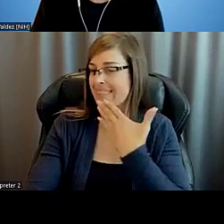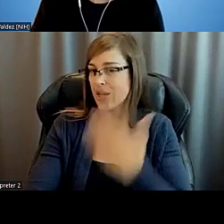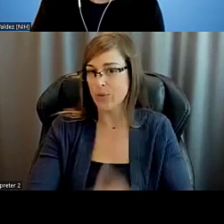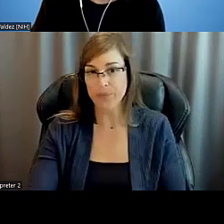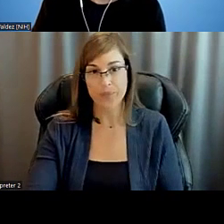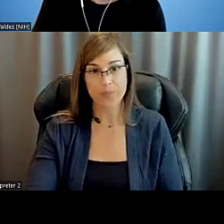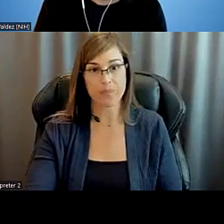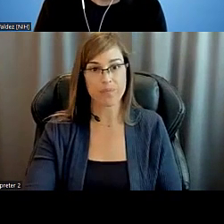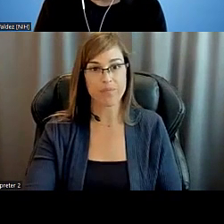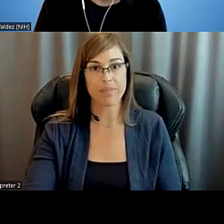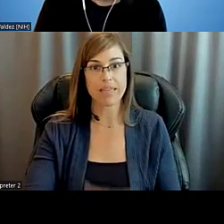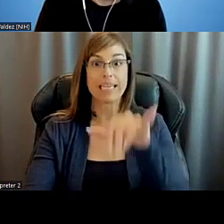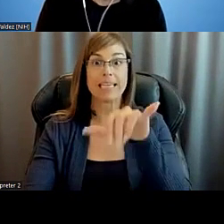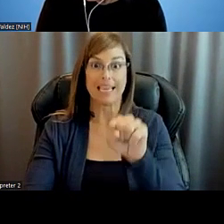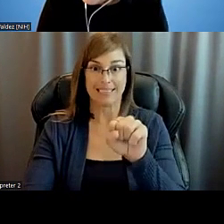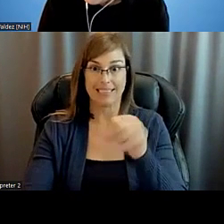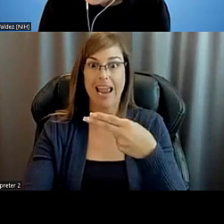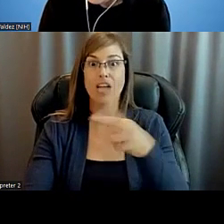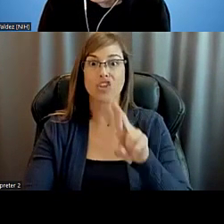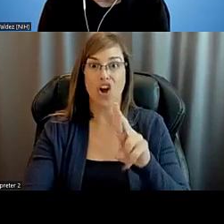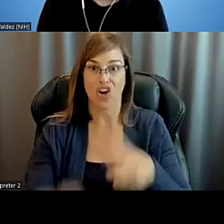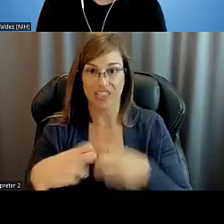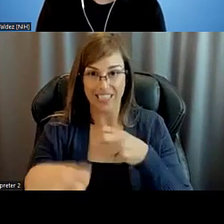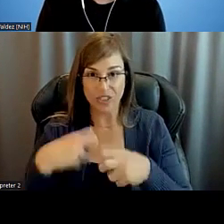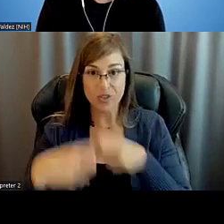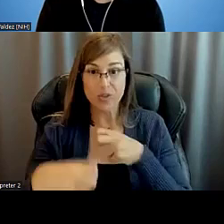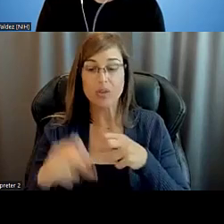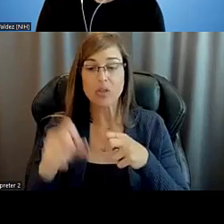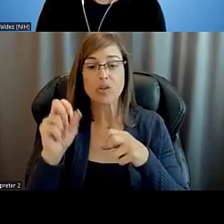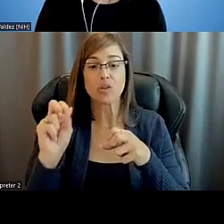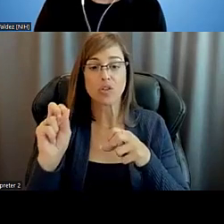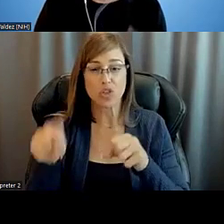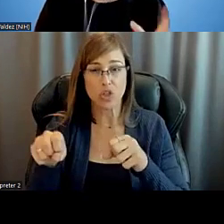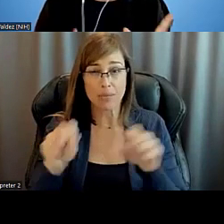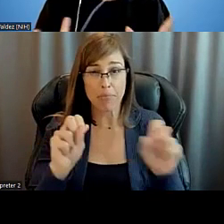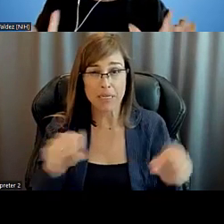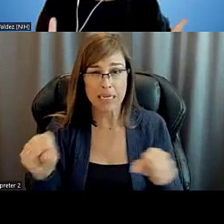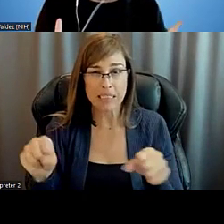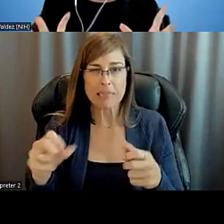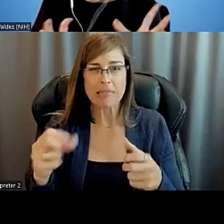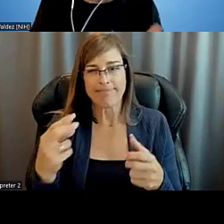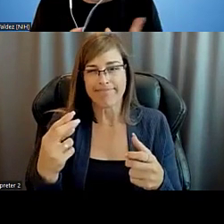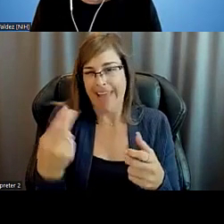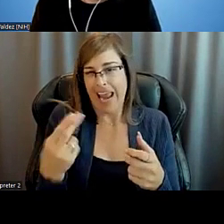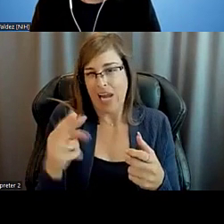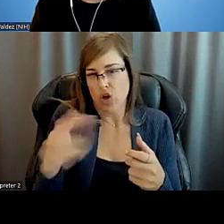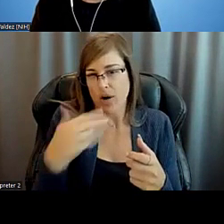So yeah, it's definitely an HR issue. It could potentially be .. I guess HR is probably the best place to go.